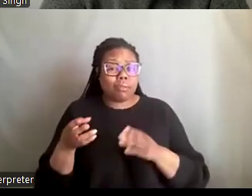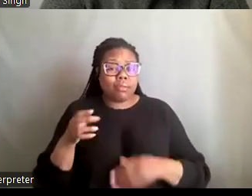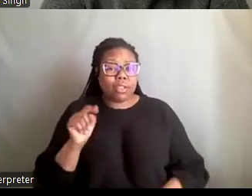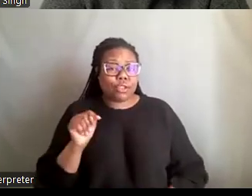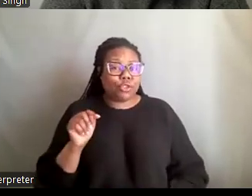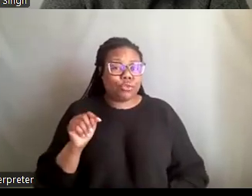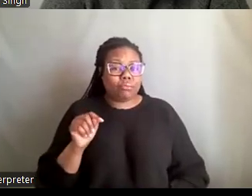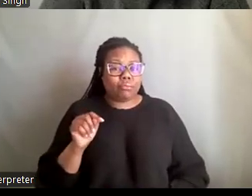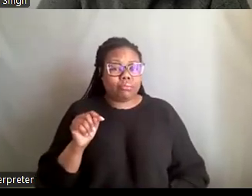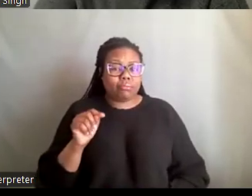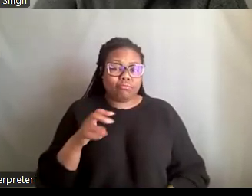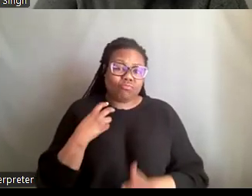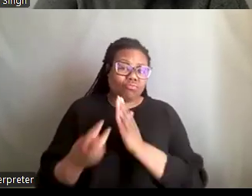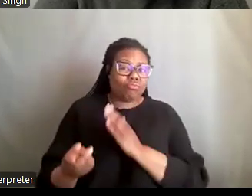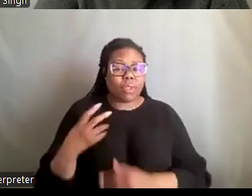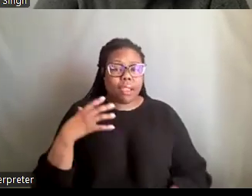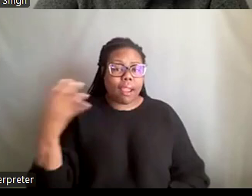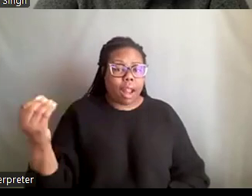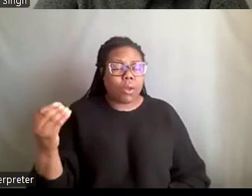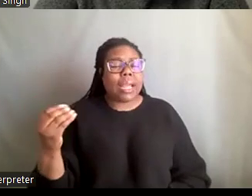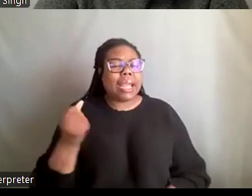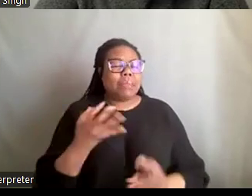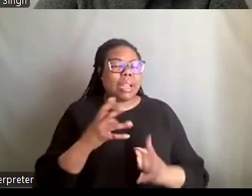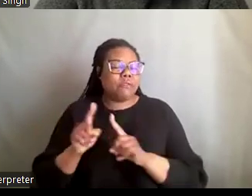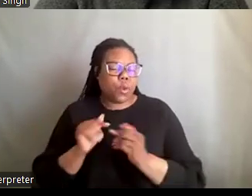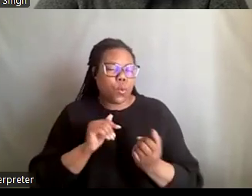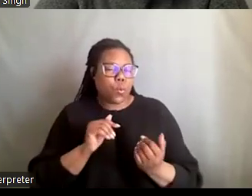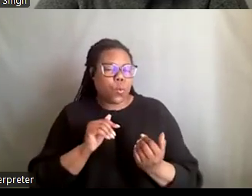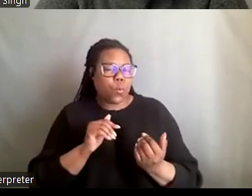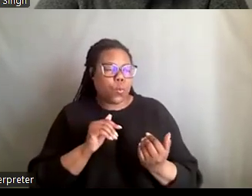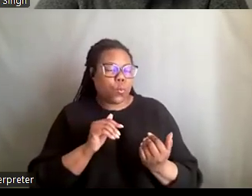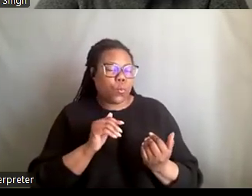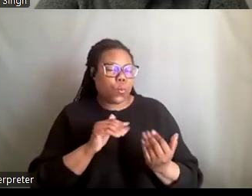getting in the trenches, you can get in the trenches in so many ways. Getting in the trenches doesn't necessarily